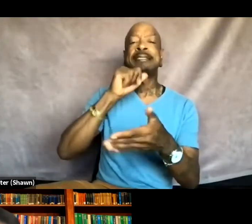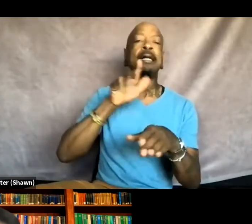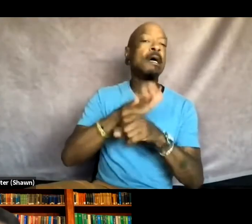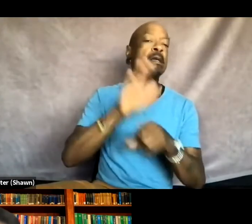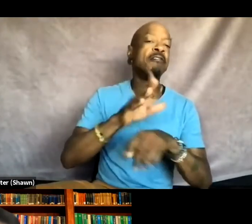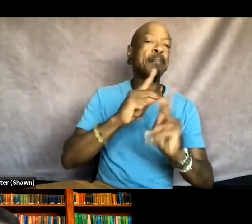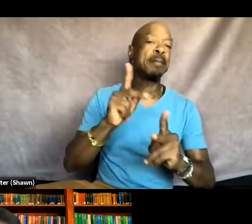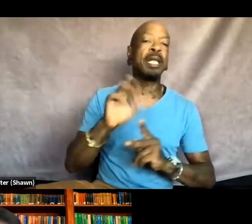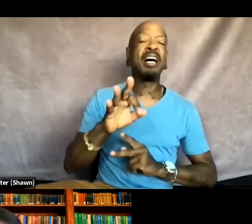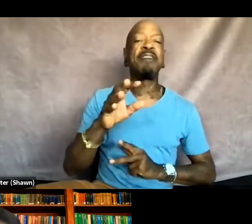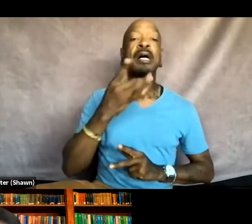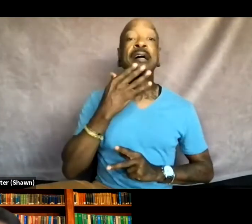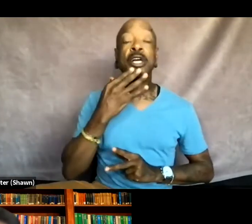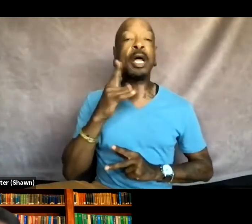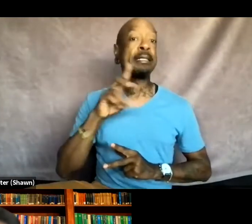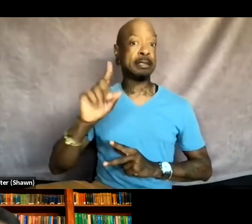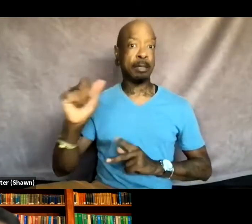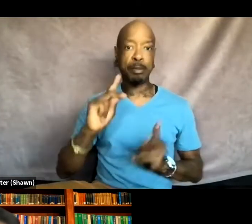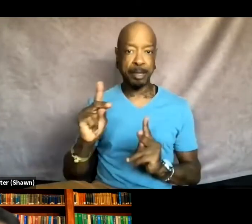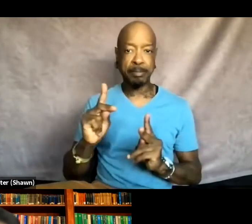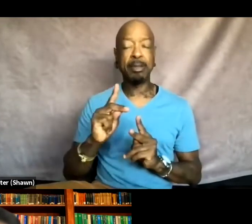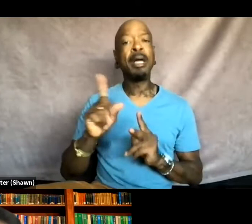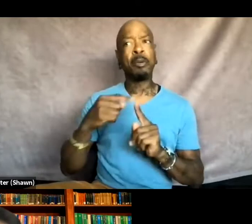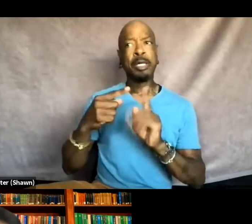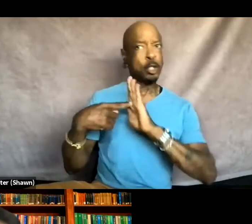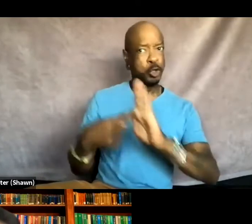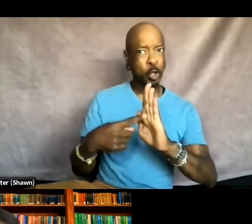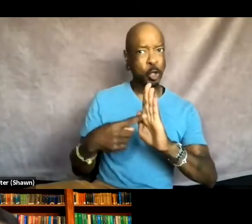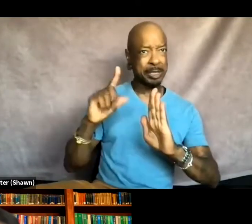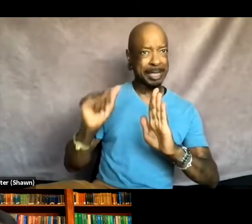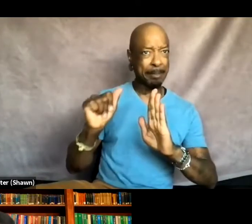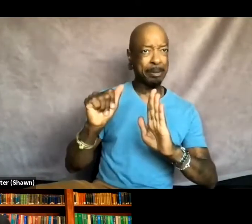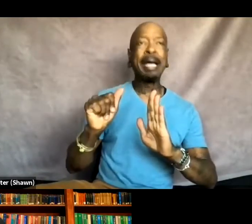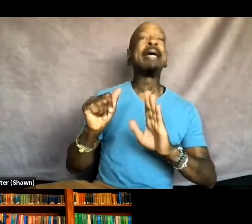of disabled people and when disabled people are portrayed it's usually a non disabled person playing disabled.